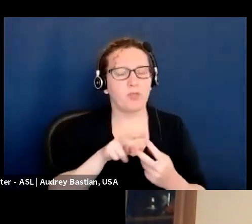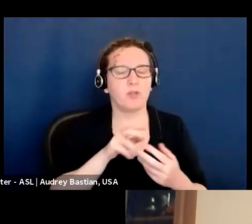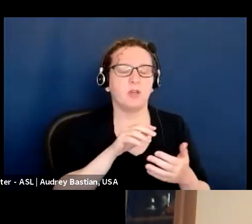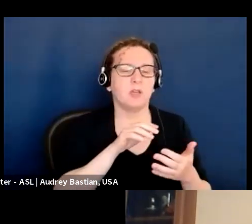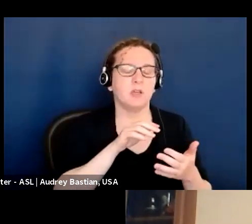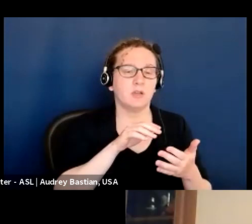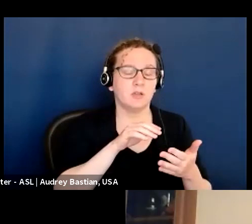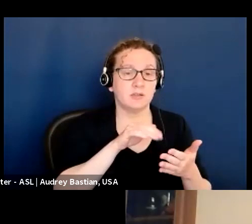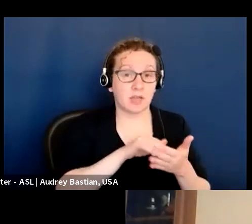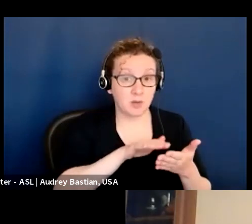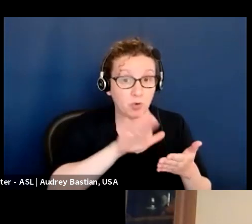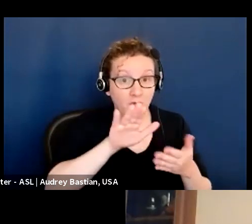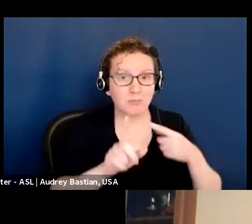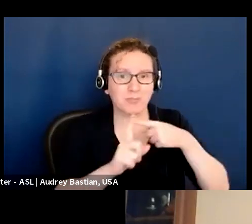you touched on the disability related stuff right now, right? >> JUSTIN HARFORD: Yeah.